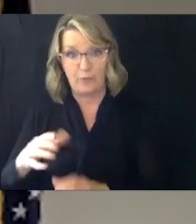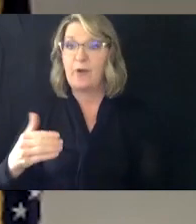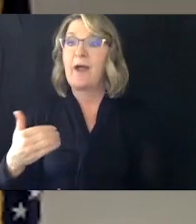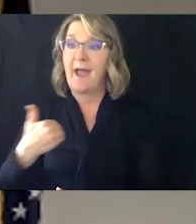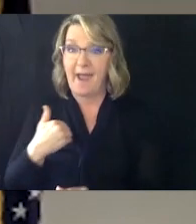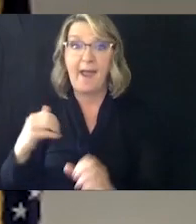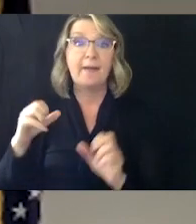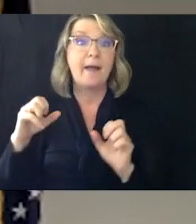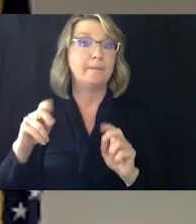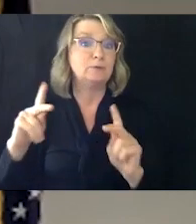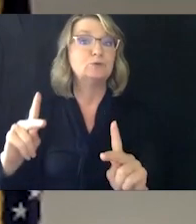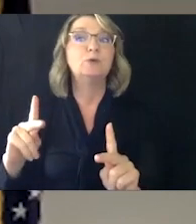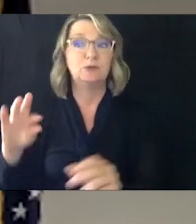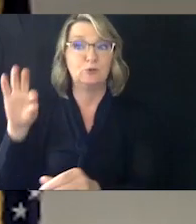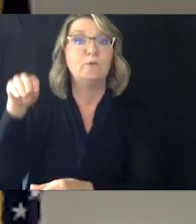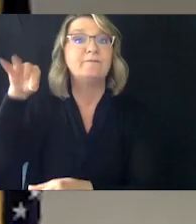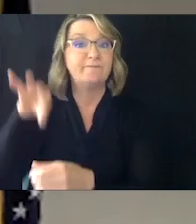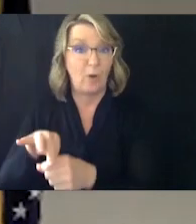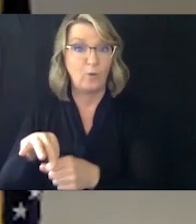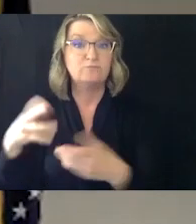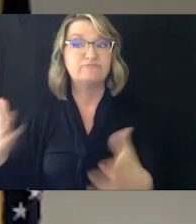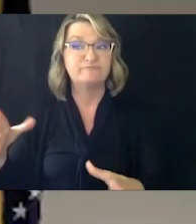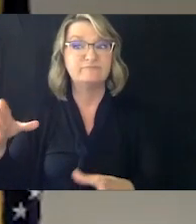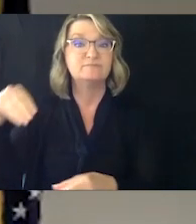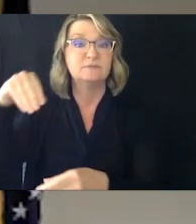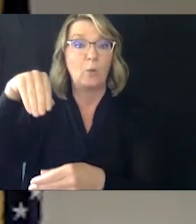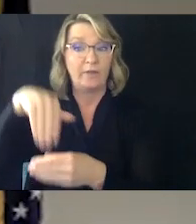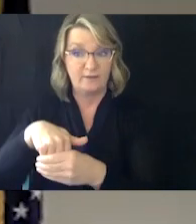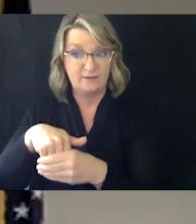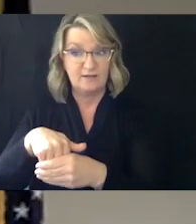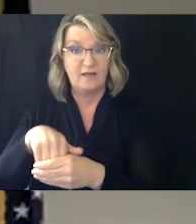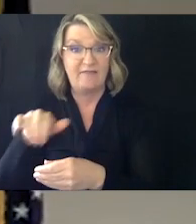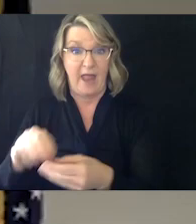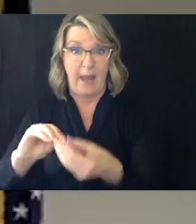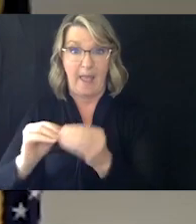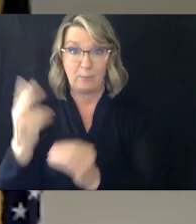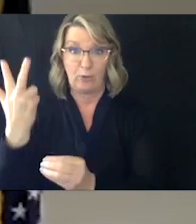those ballots and when they were placed into our secure door number three they were brought back